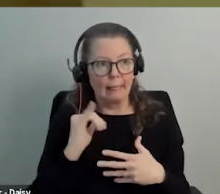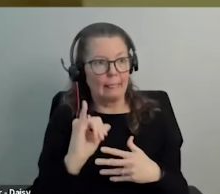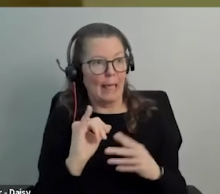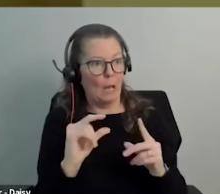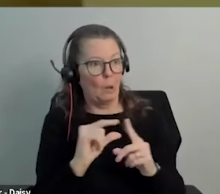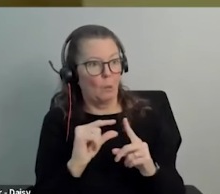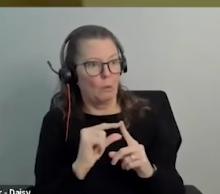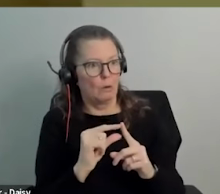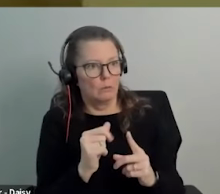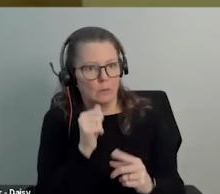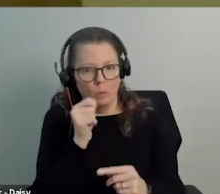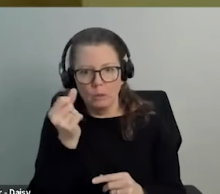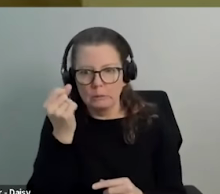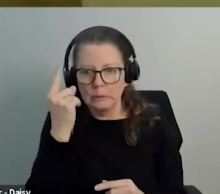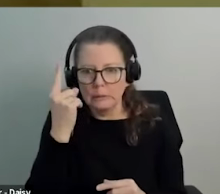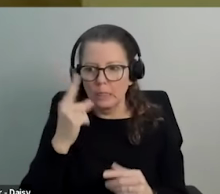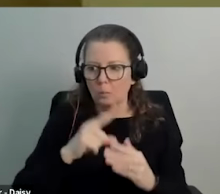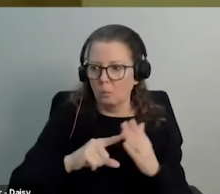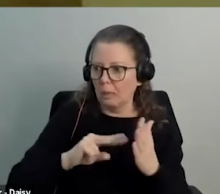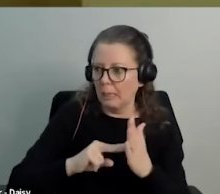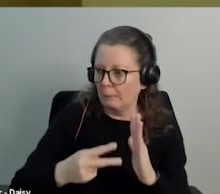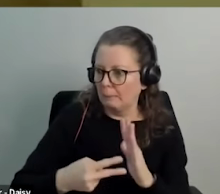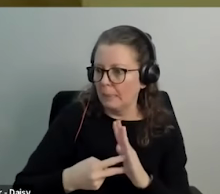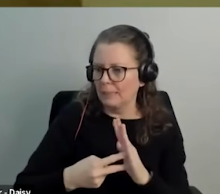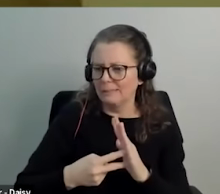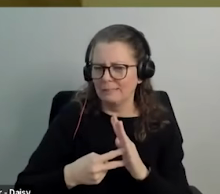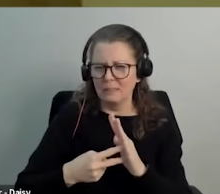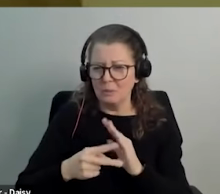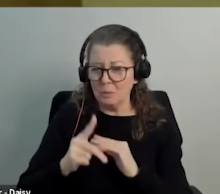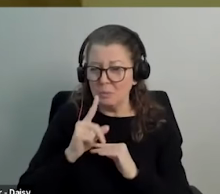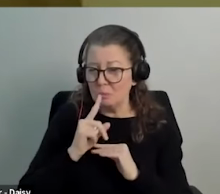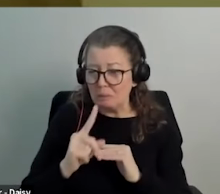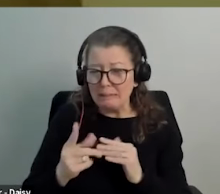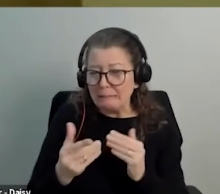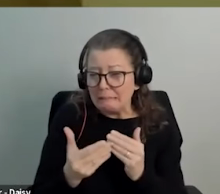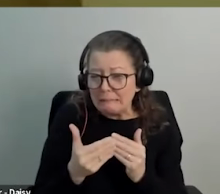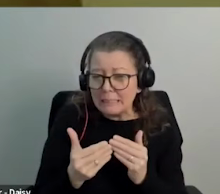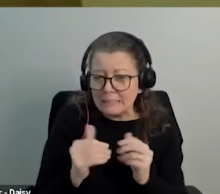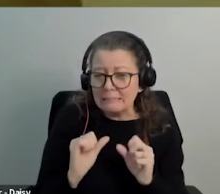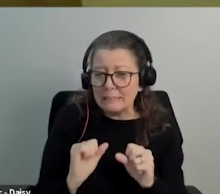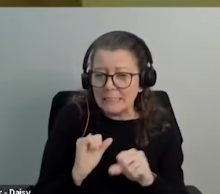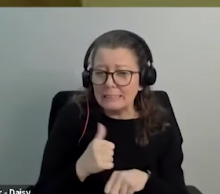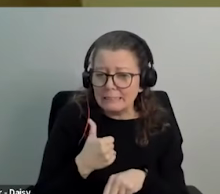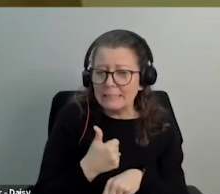They don't understand that. They don't understand that it's actually pretty easy to implement, you know guidelines